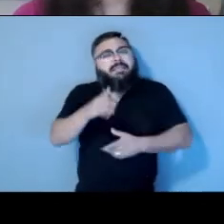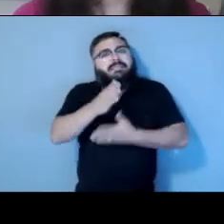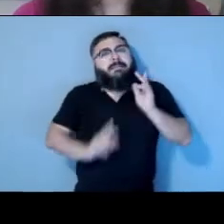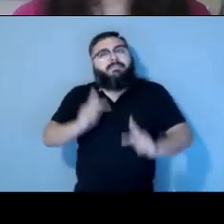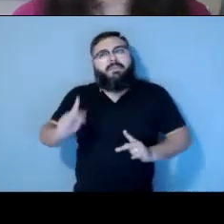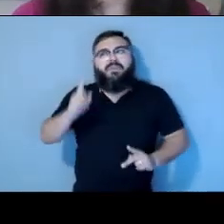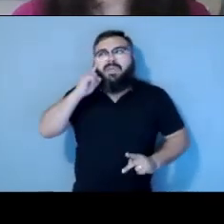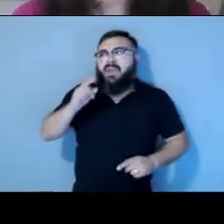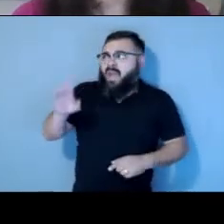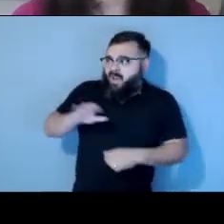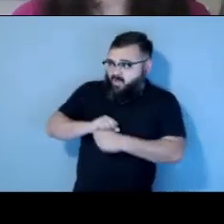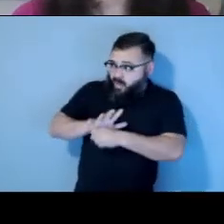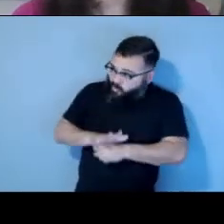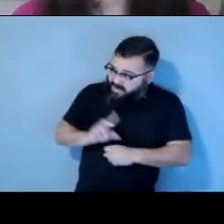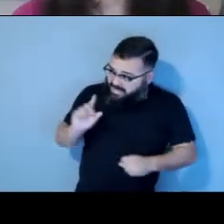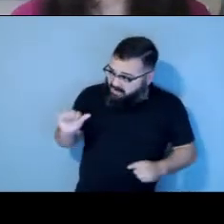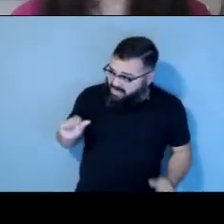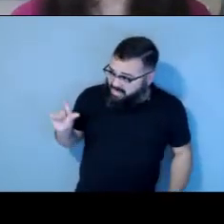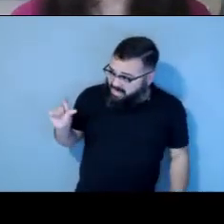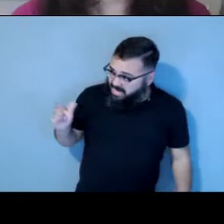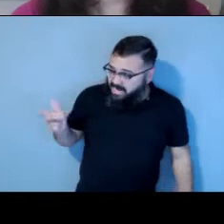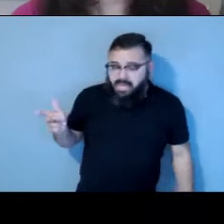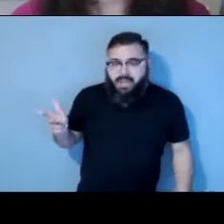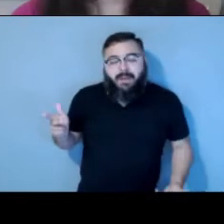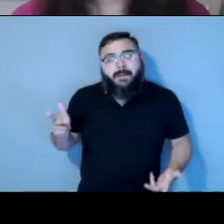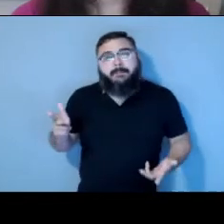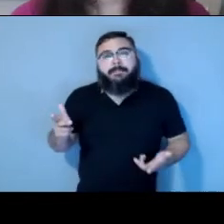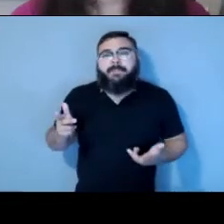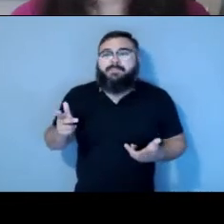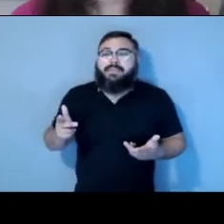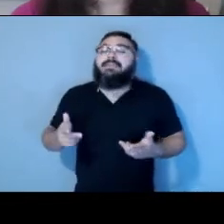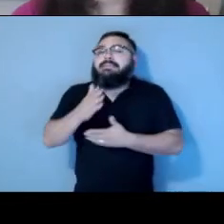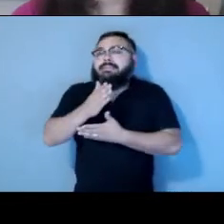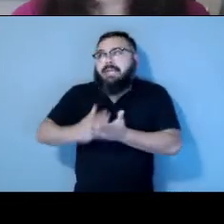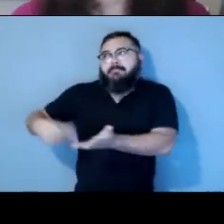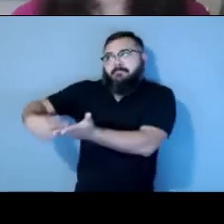COVID would be considered a disability. And there has been some guidance from the EEOC,